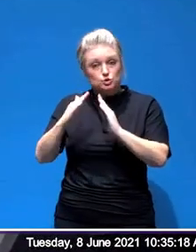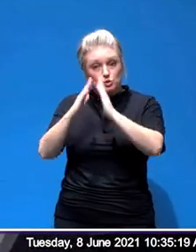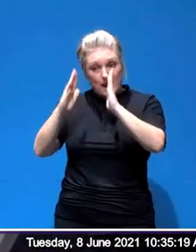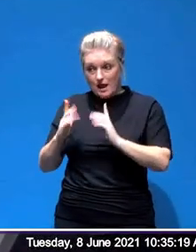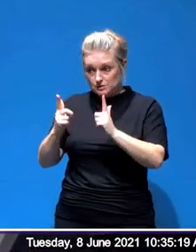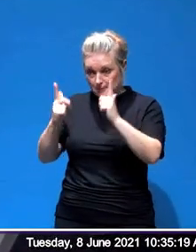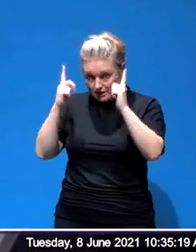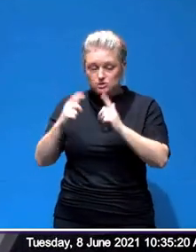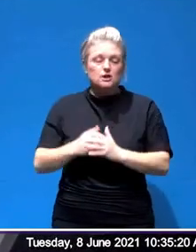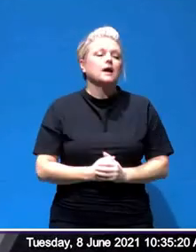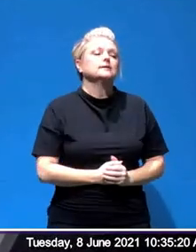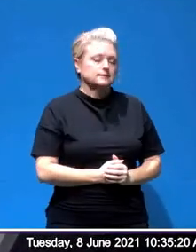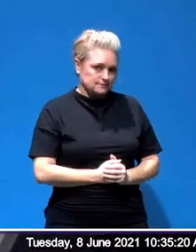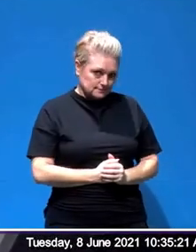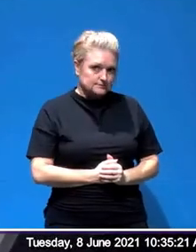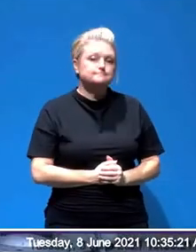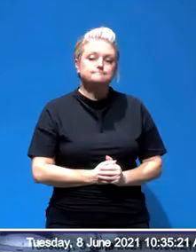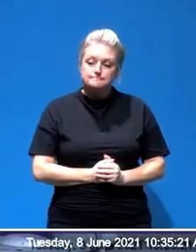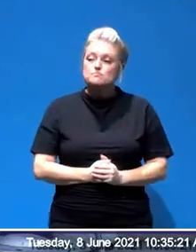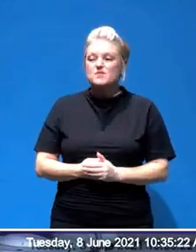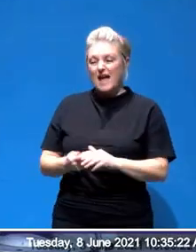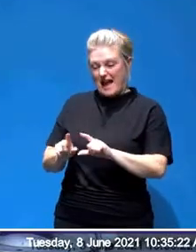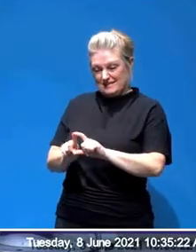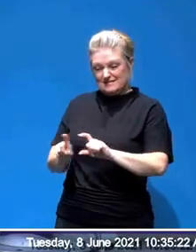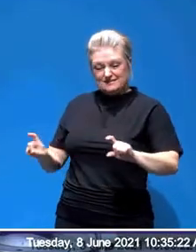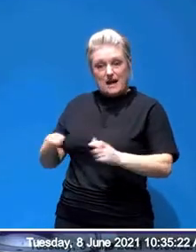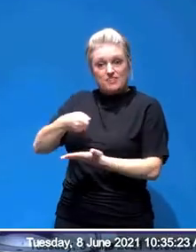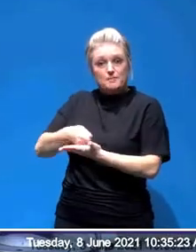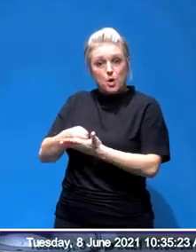You say at the bottom of the letter, I can just draw your attention to that: